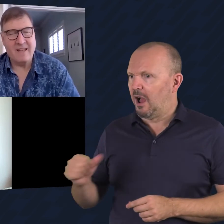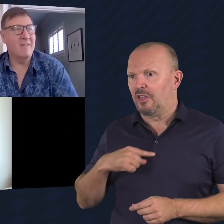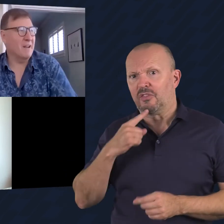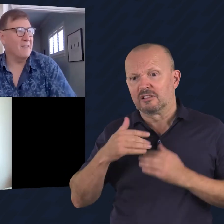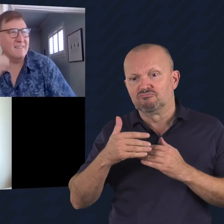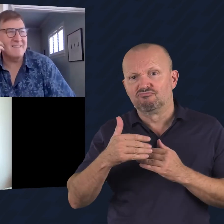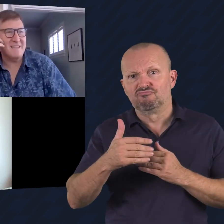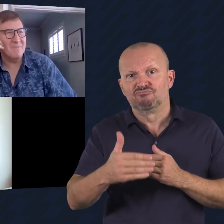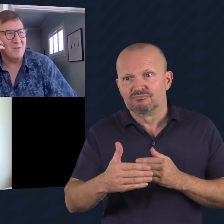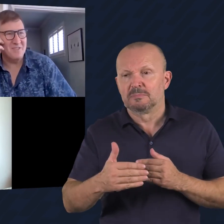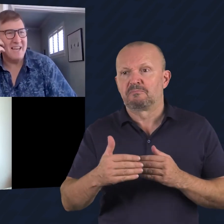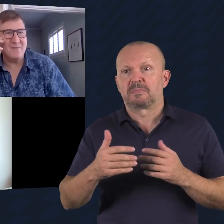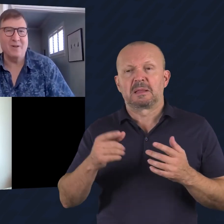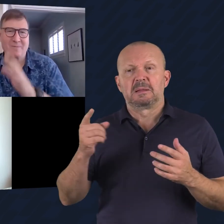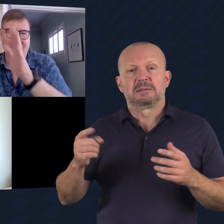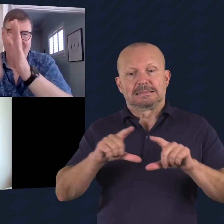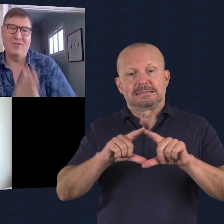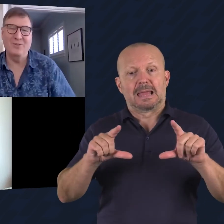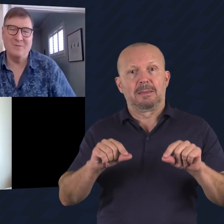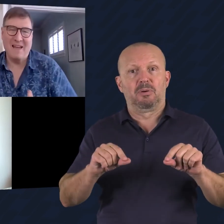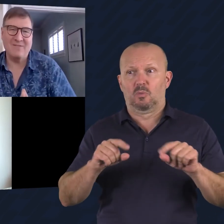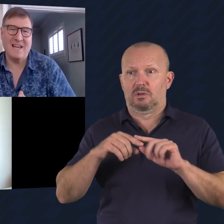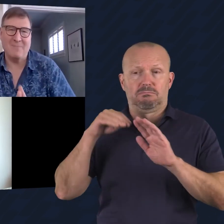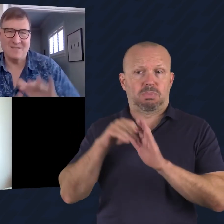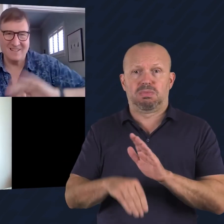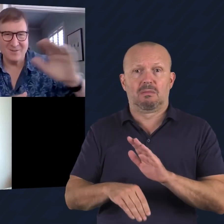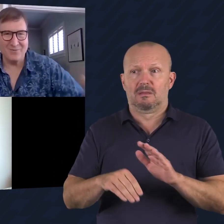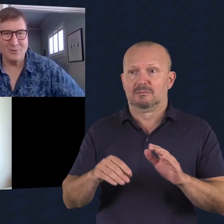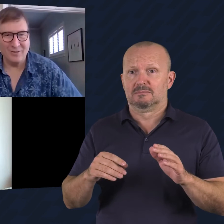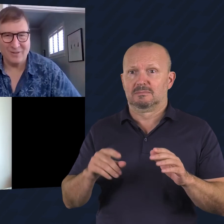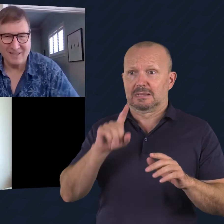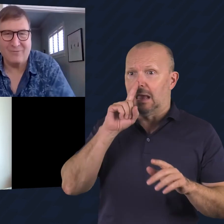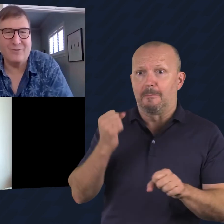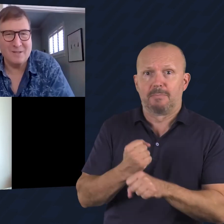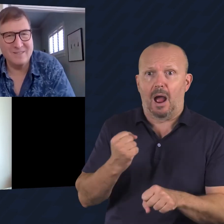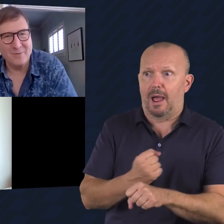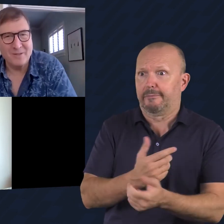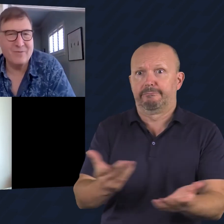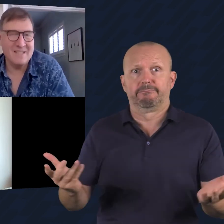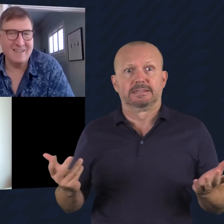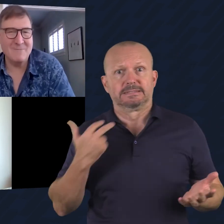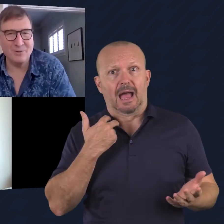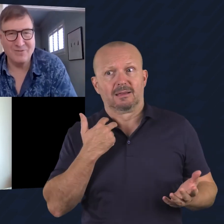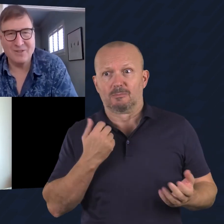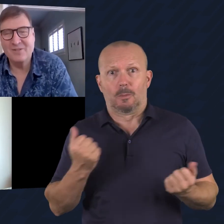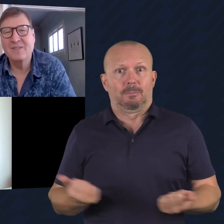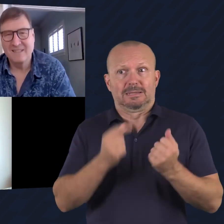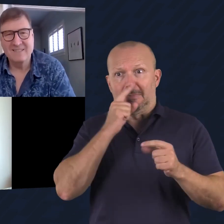I mean, I think there's some sort of date where a huge amount of tape is gonna fall off a cliff from a fidelity point of view.